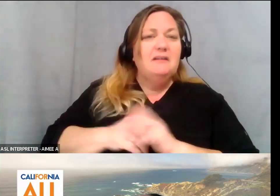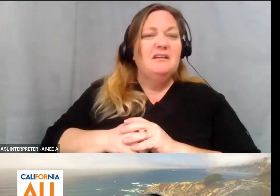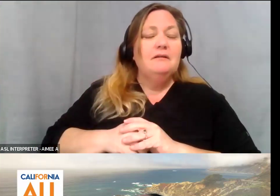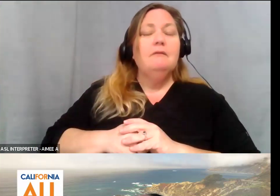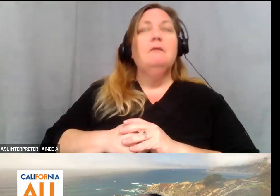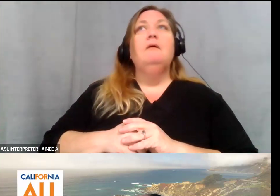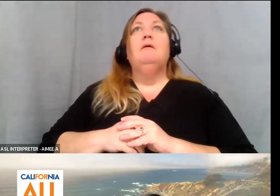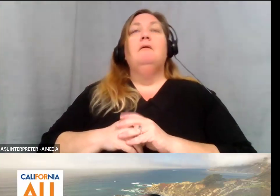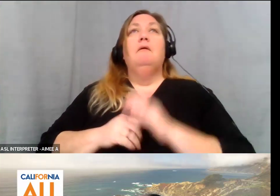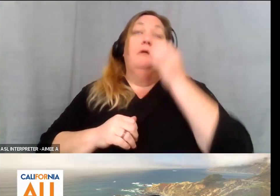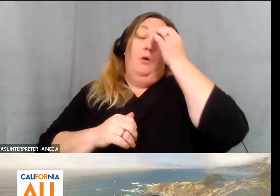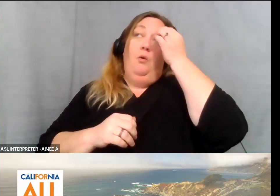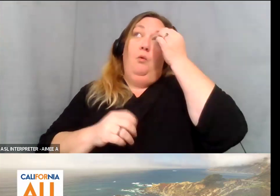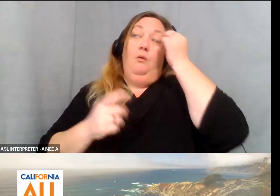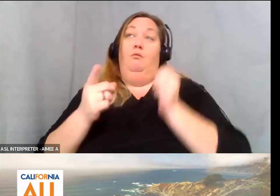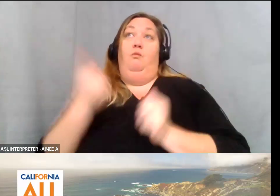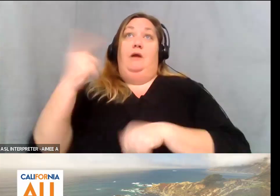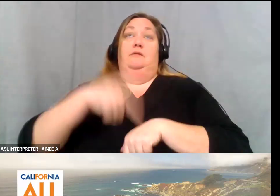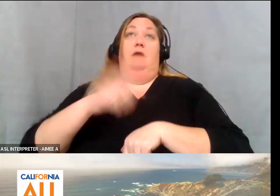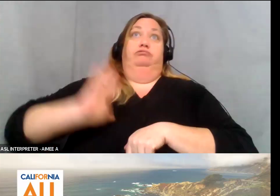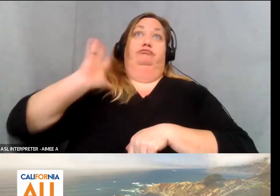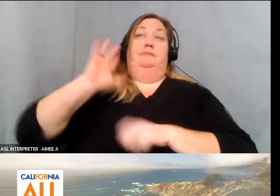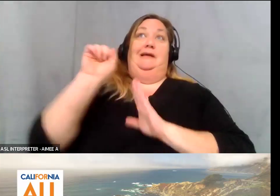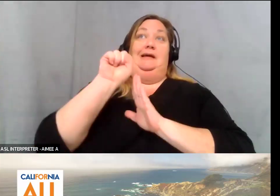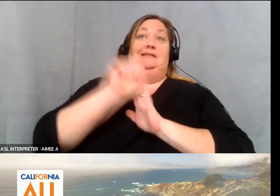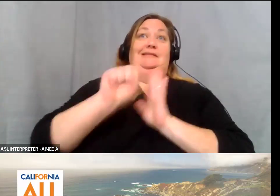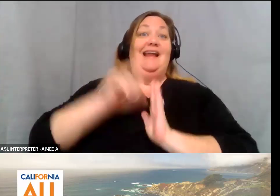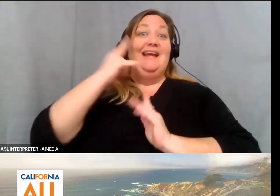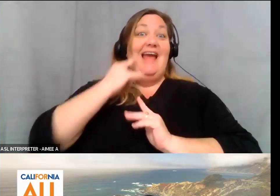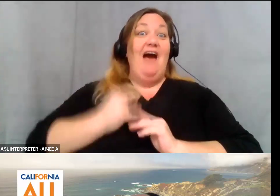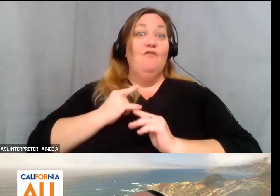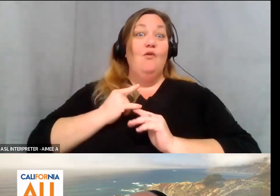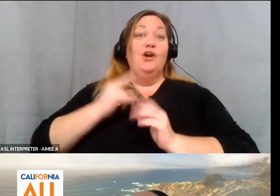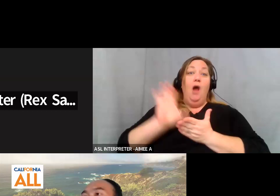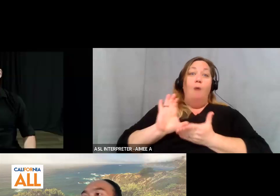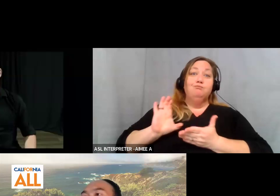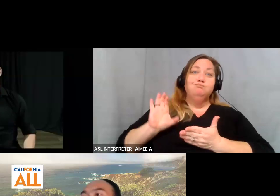you know, the State invested significant amounts of resources for the middle and the Last-Mile